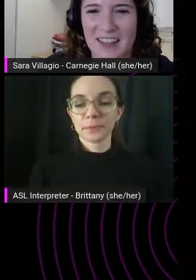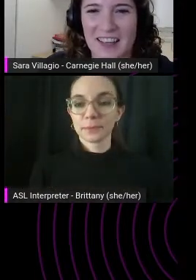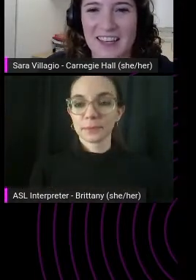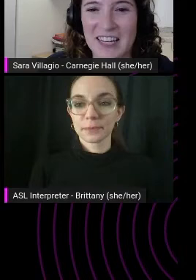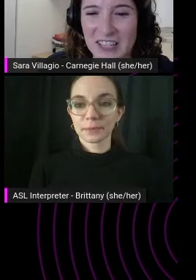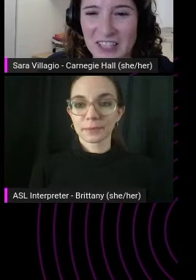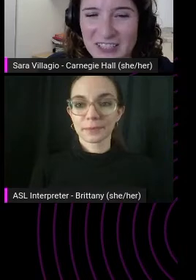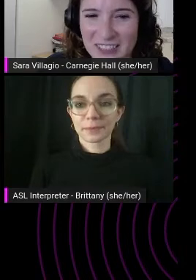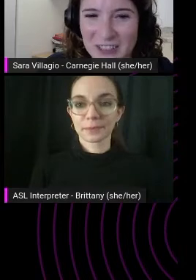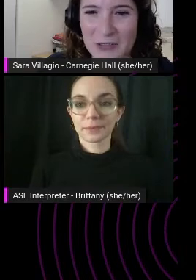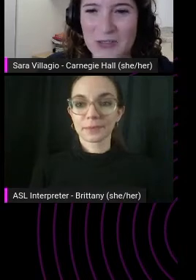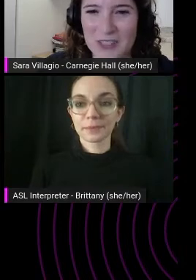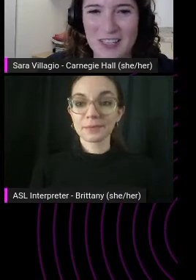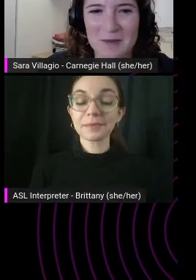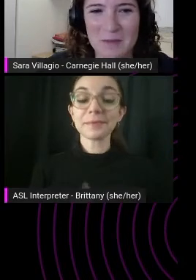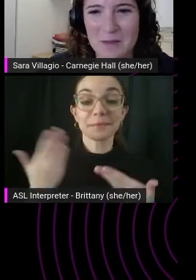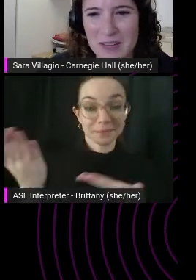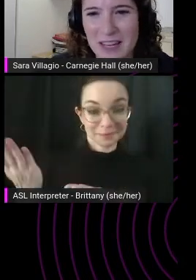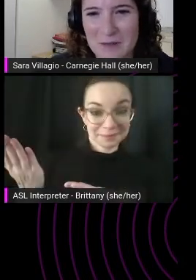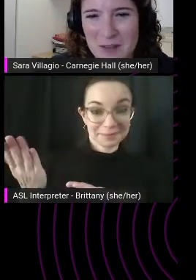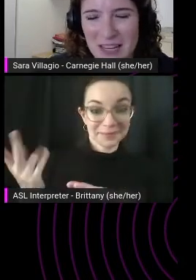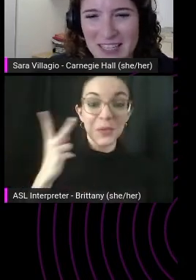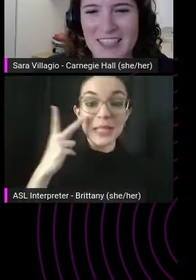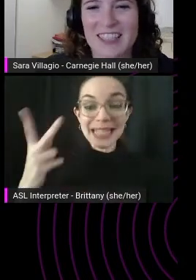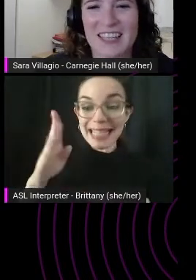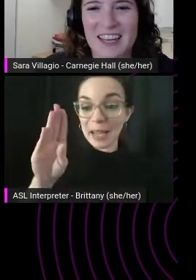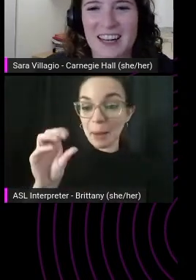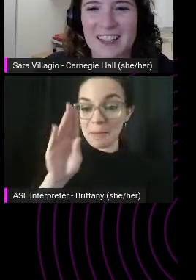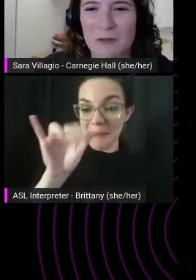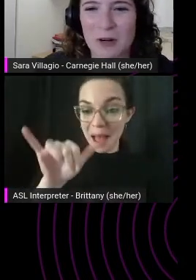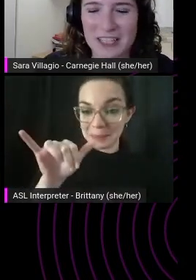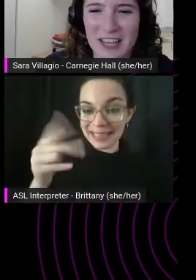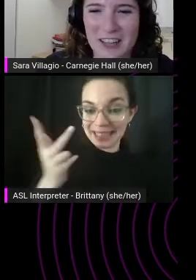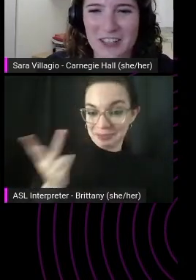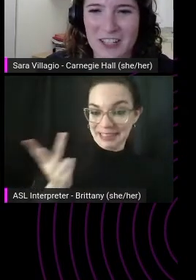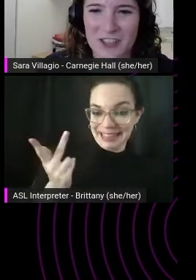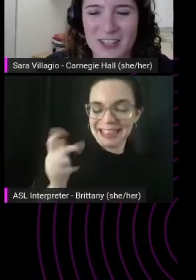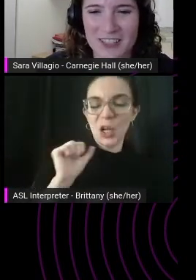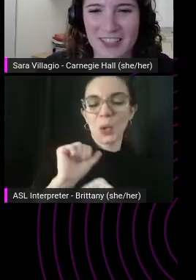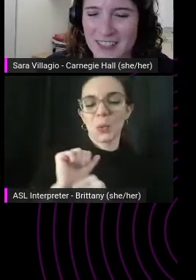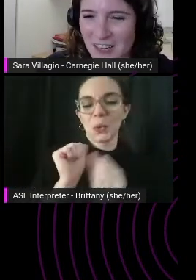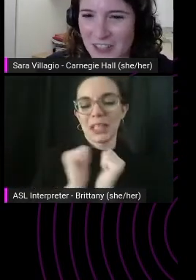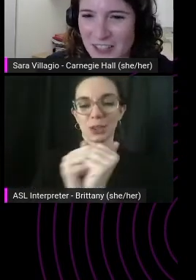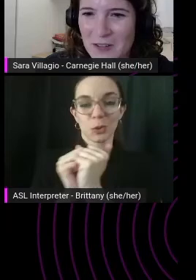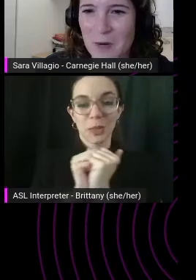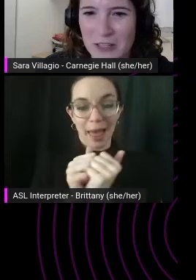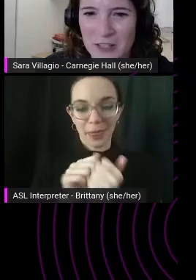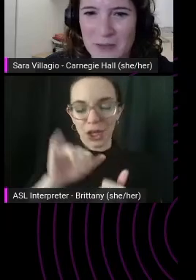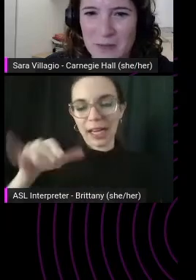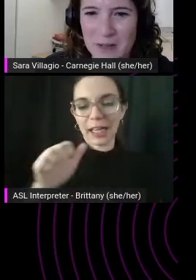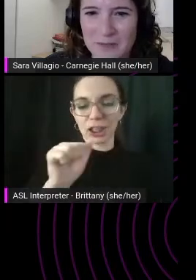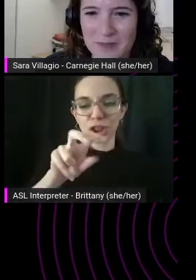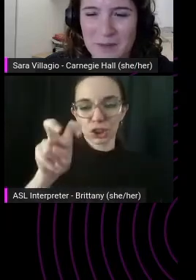And here, you see Bobby and me working together at jazz at Lincoln Center in the marketing department,